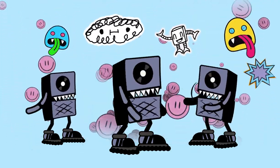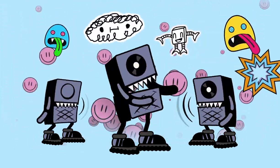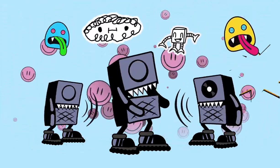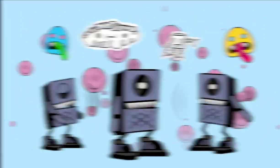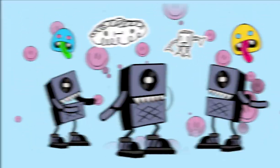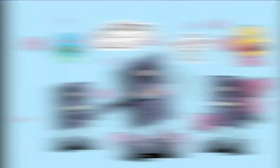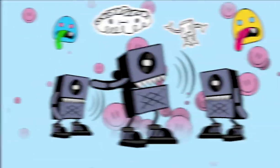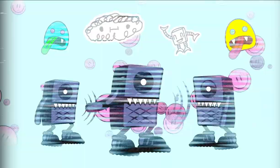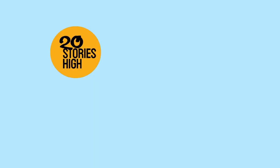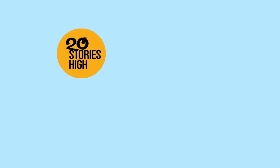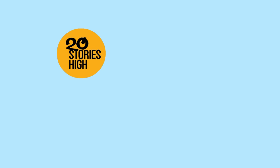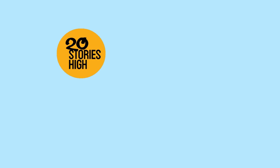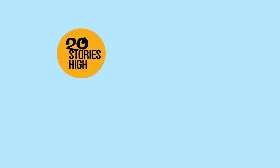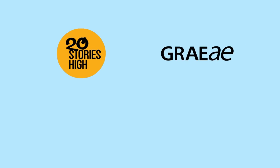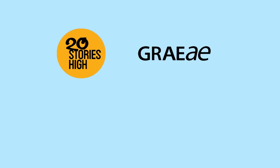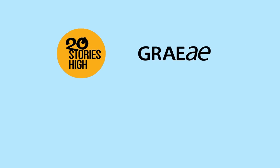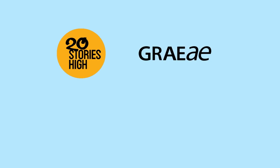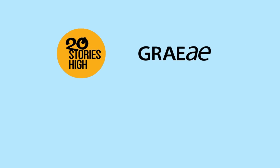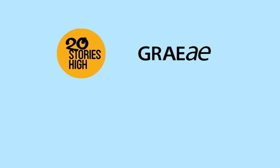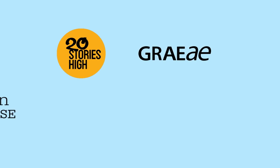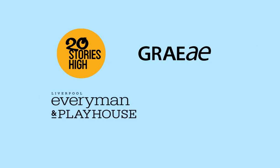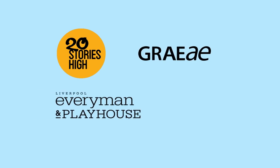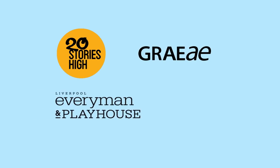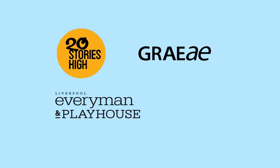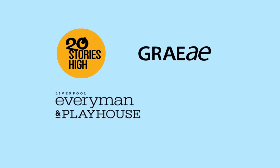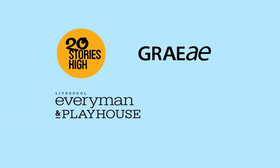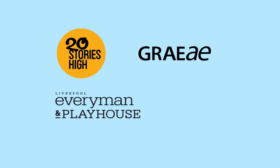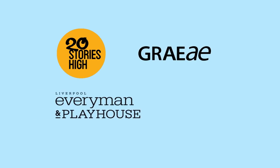20 Stories High, Graeae, Liverpool Everyman and Playhouse